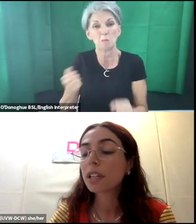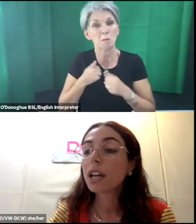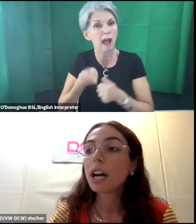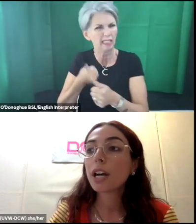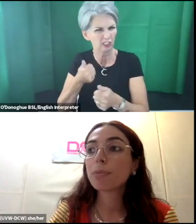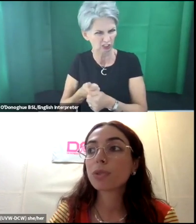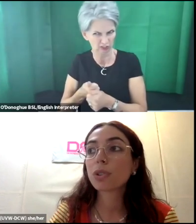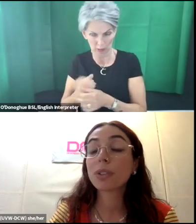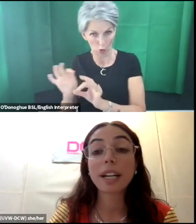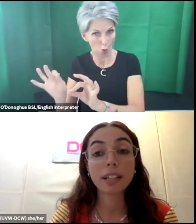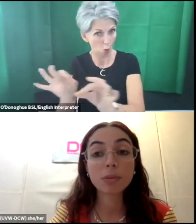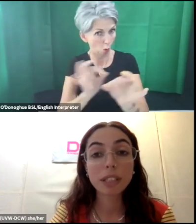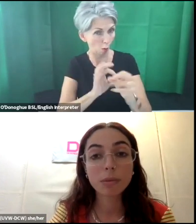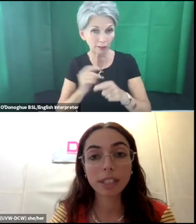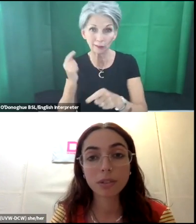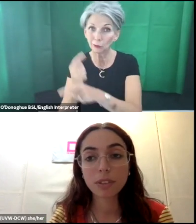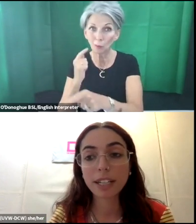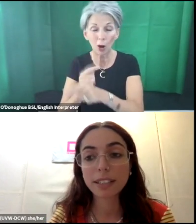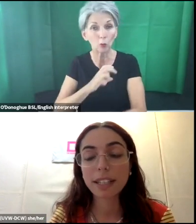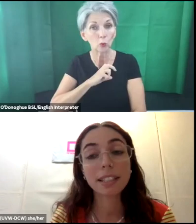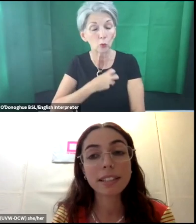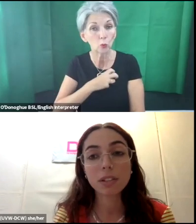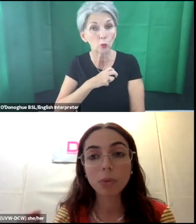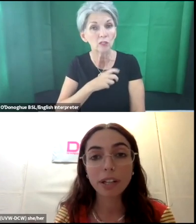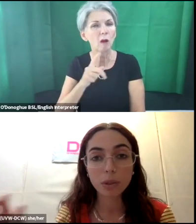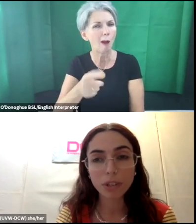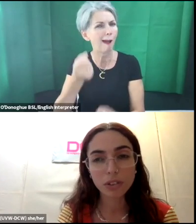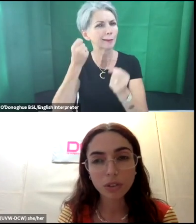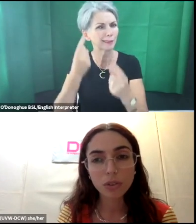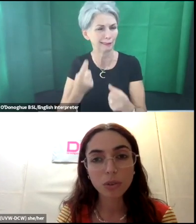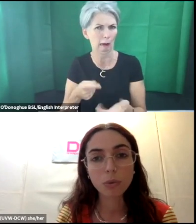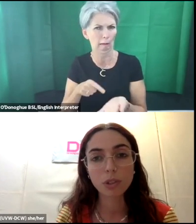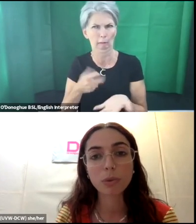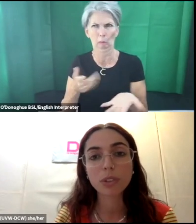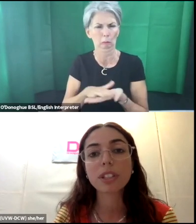So yeah, I really relate to that and this is why our branch also was born.